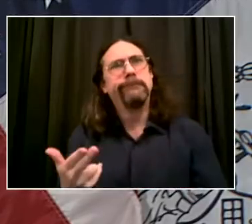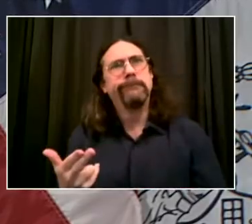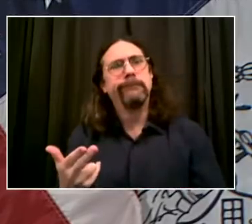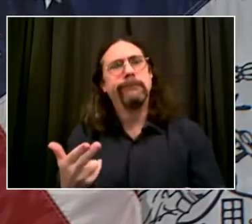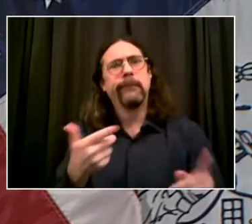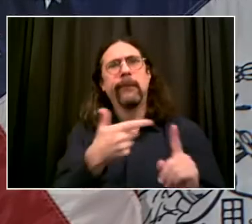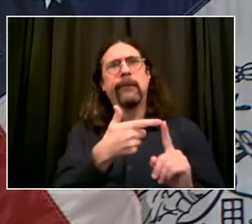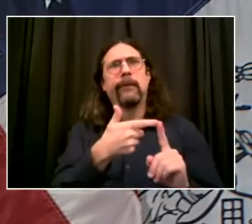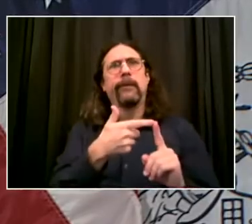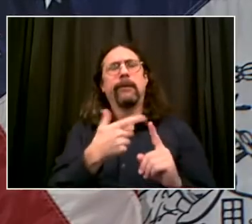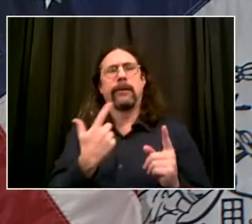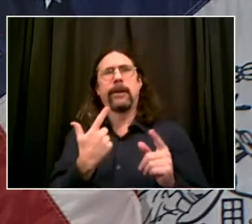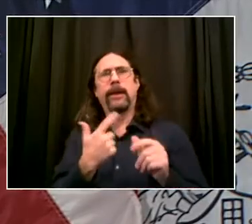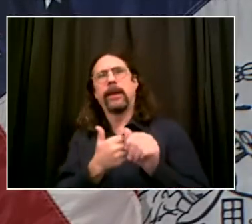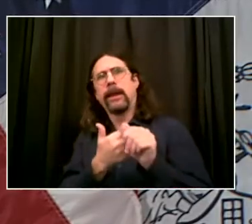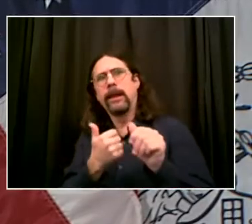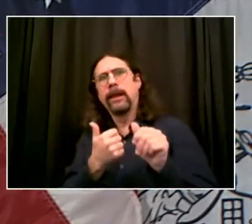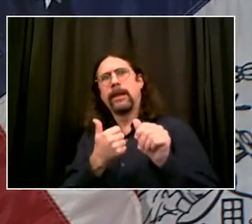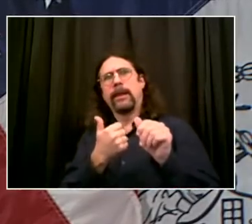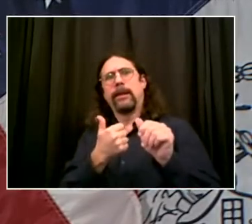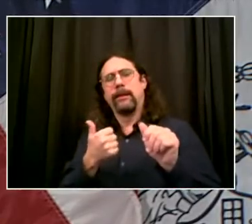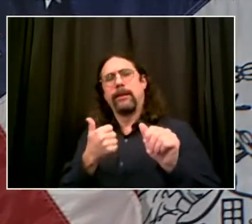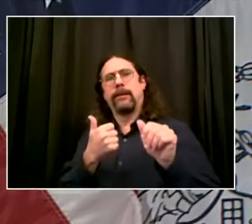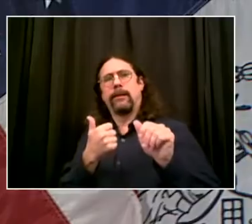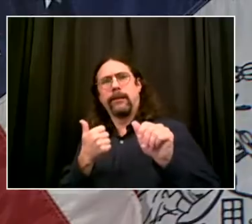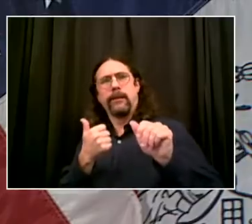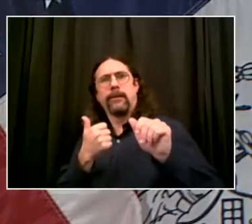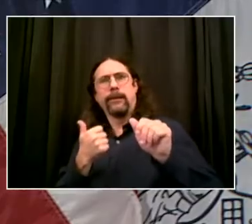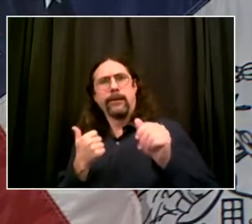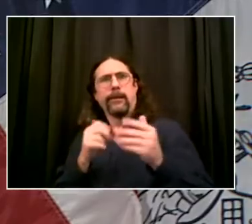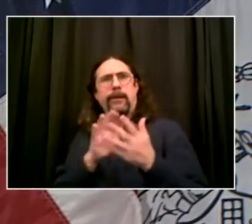HE MAY HAVE SEEN FAMILIES AROUND HIM LLE OSA LOVED ONE.